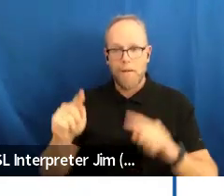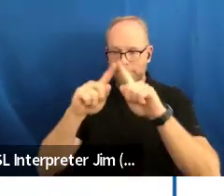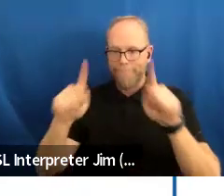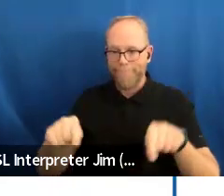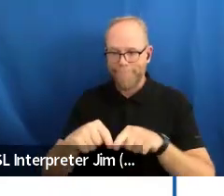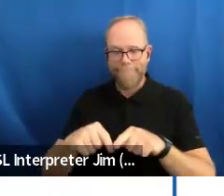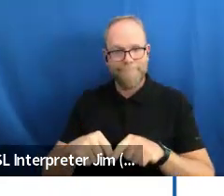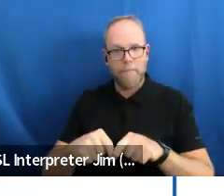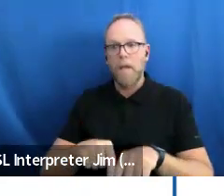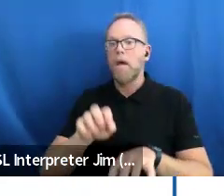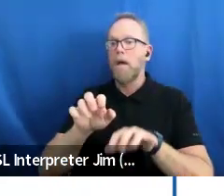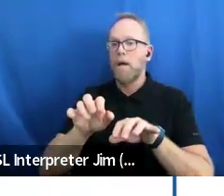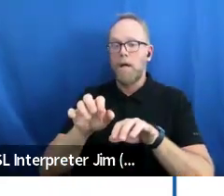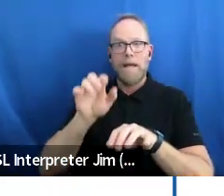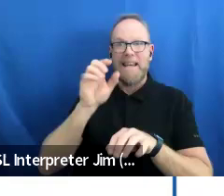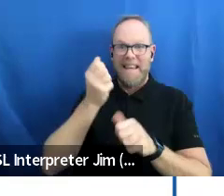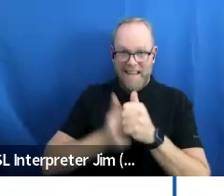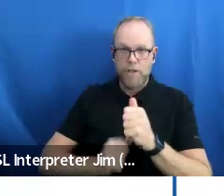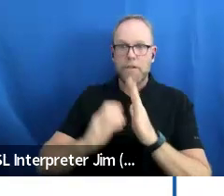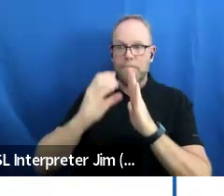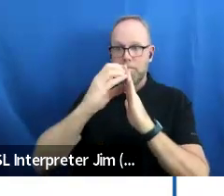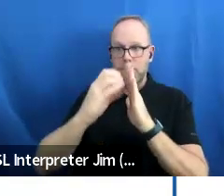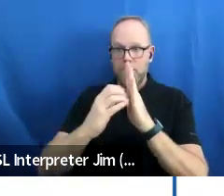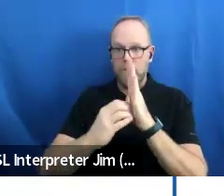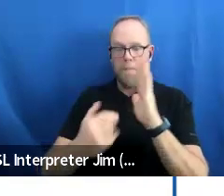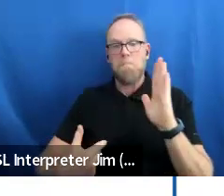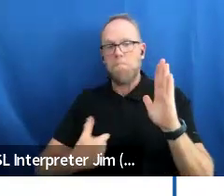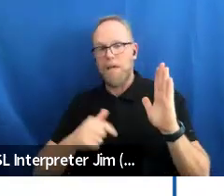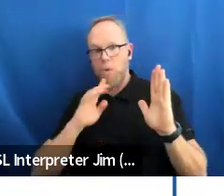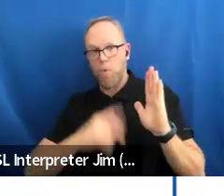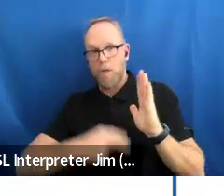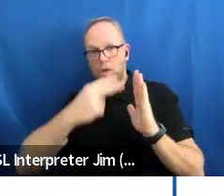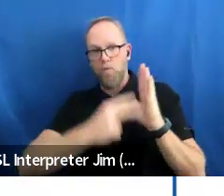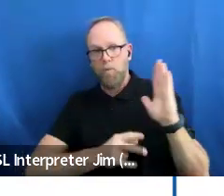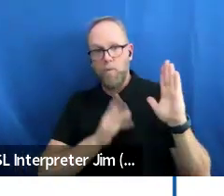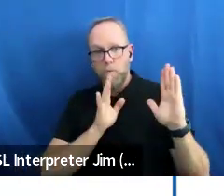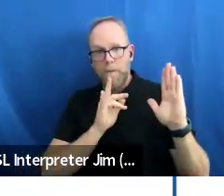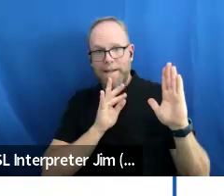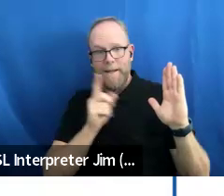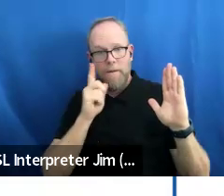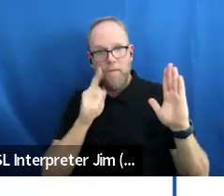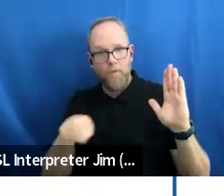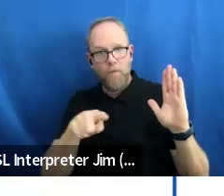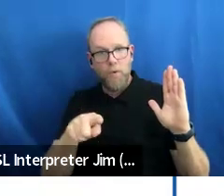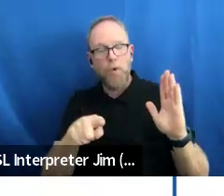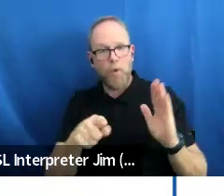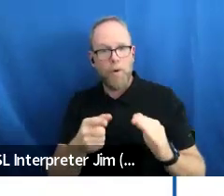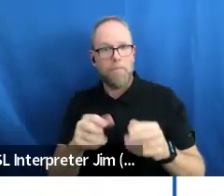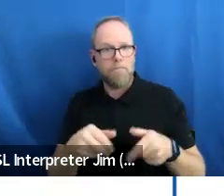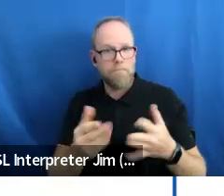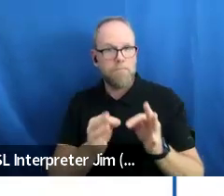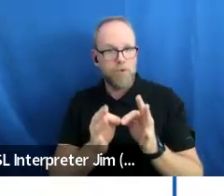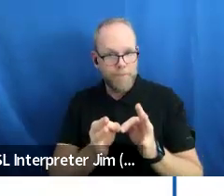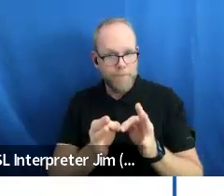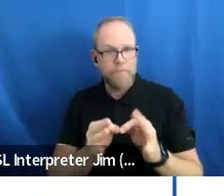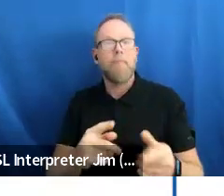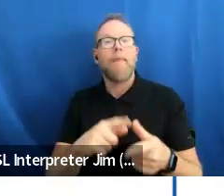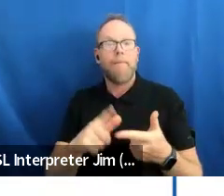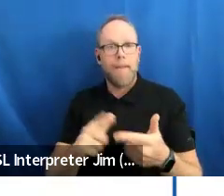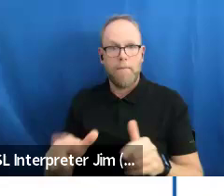And then allowing our presenters to address any questions that came up.